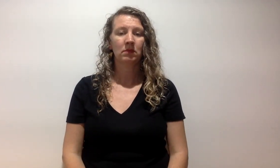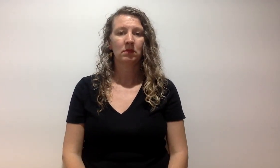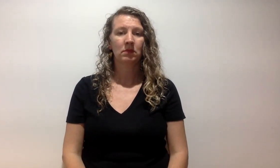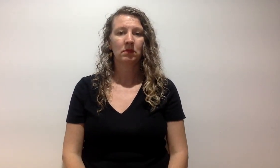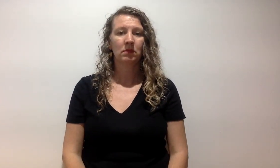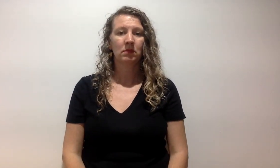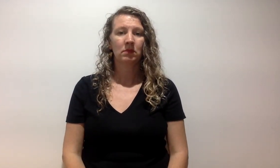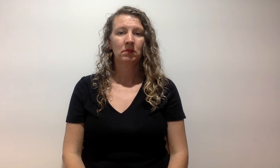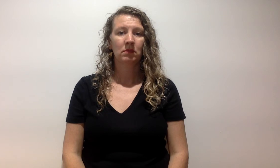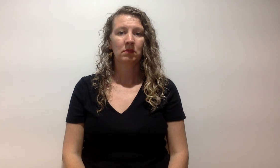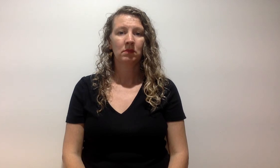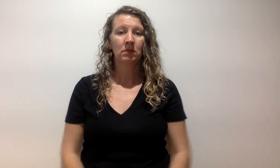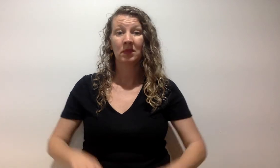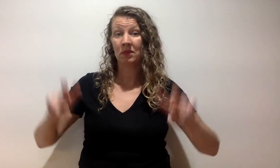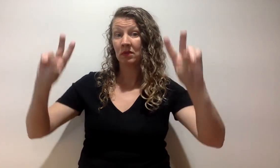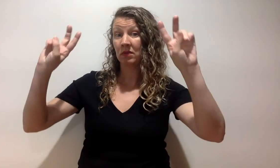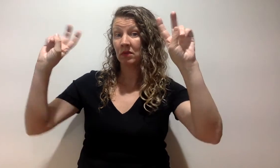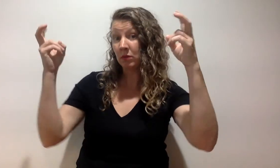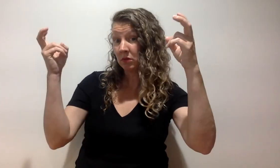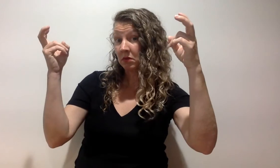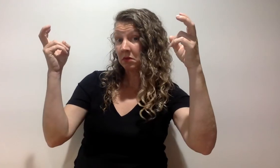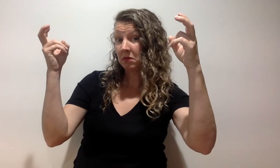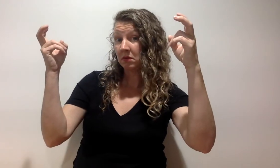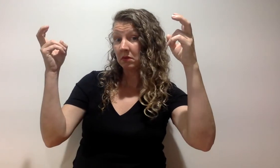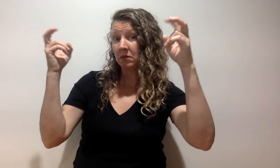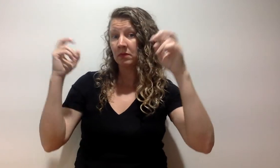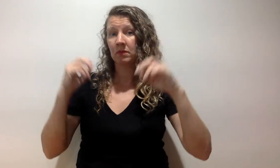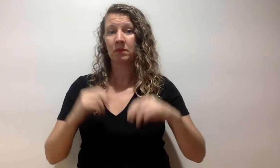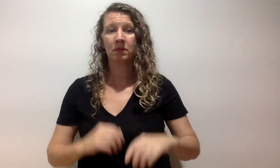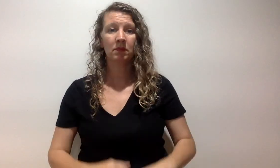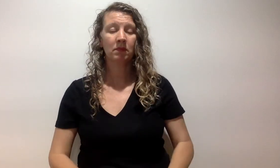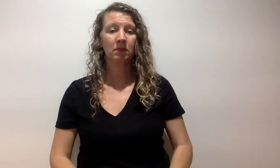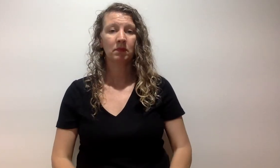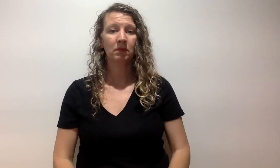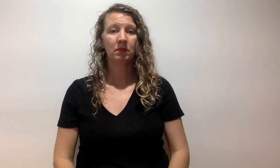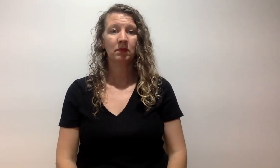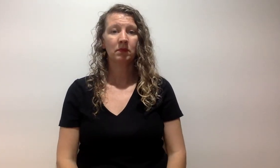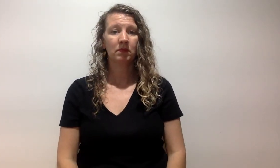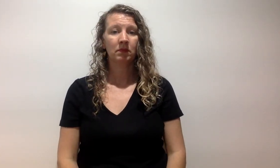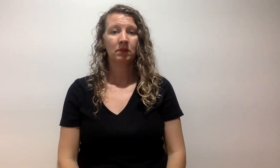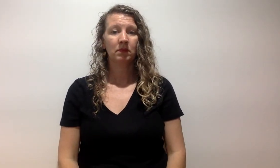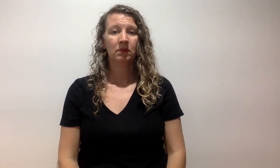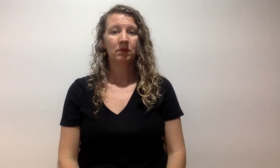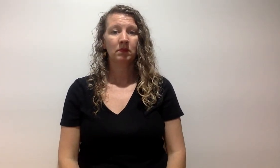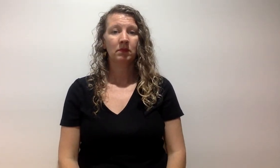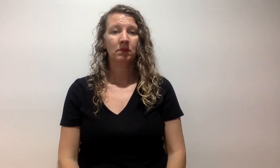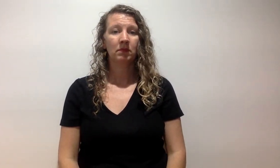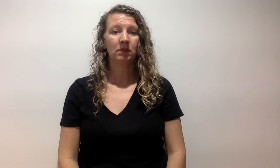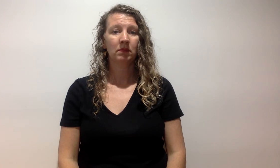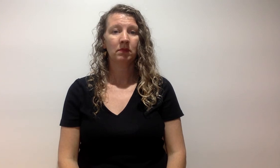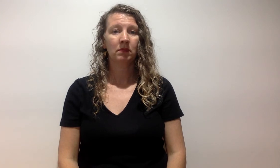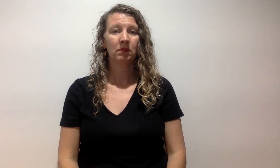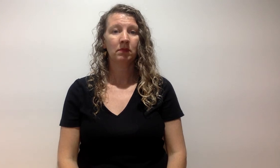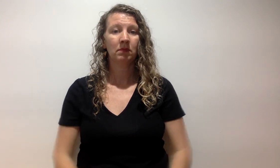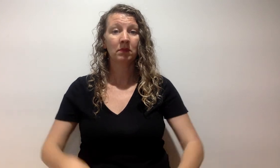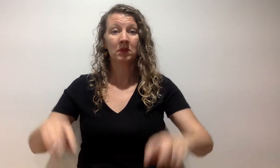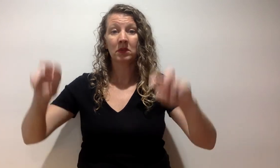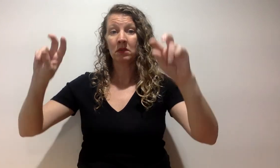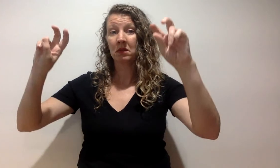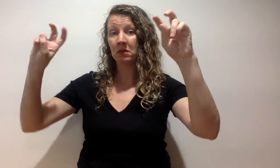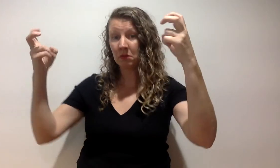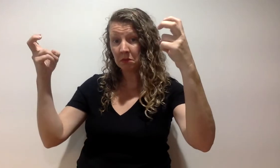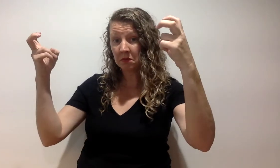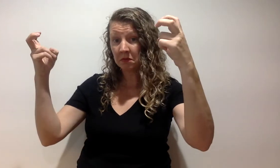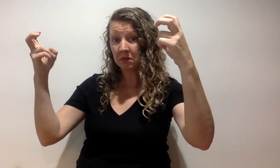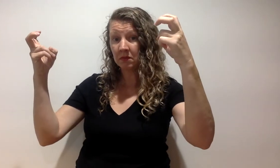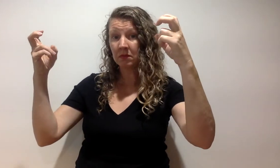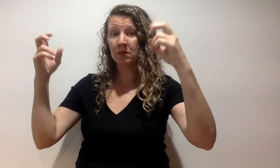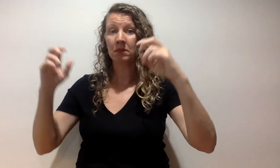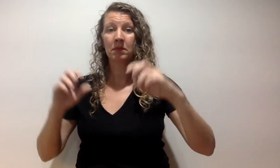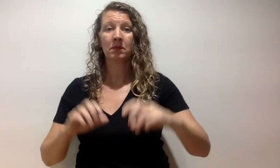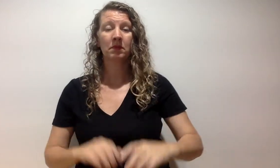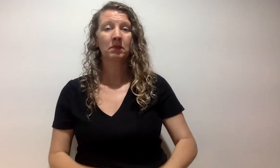SUBJECT